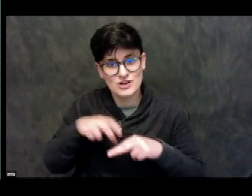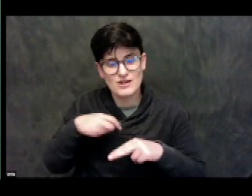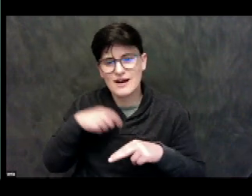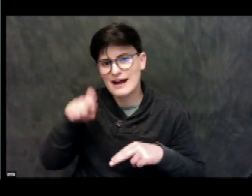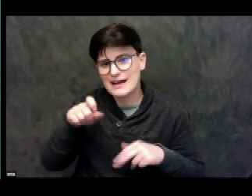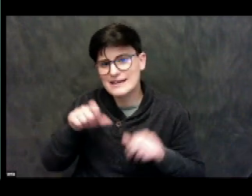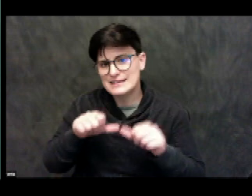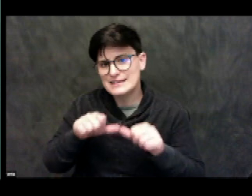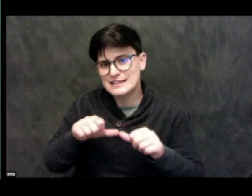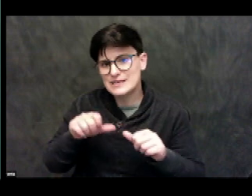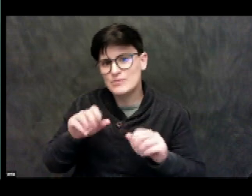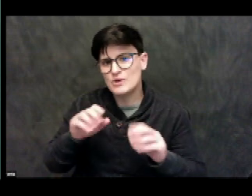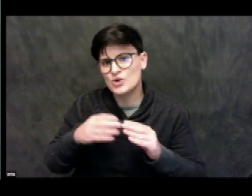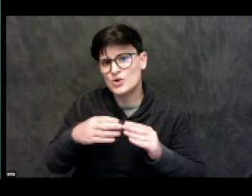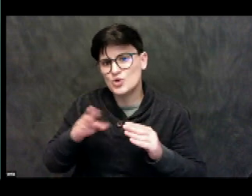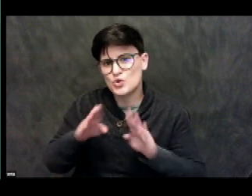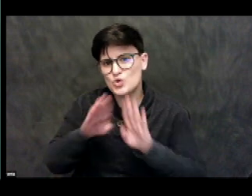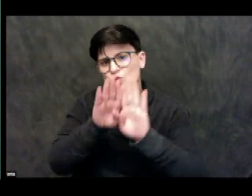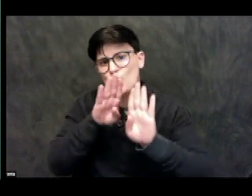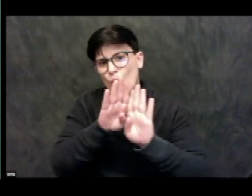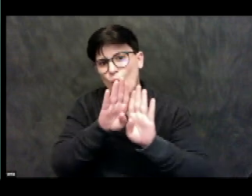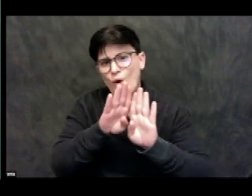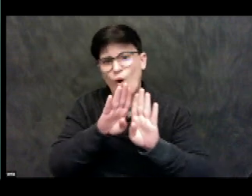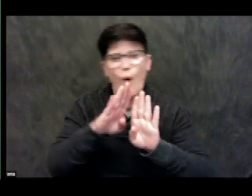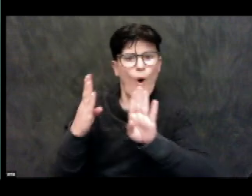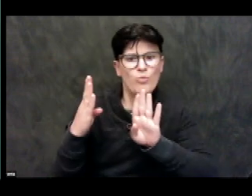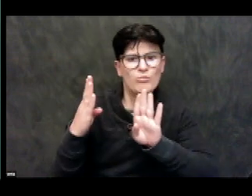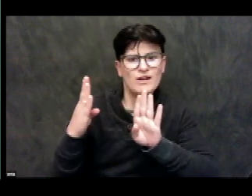open and my husband would kind of stand guard.